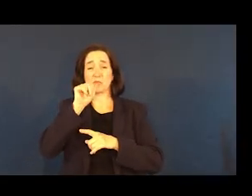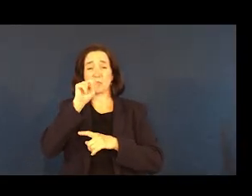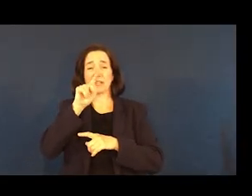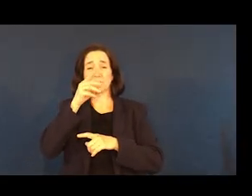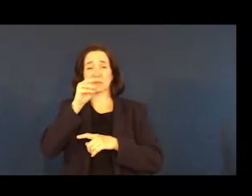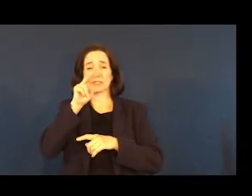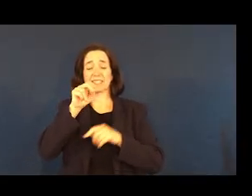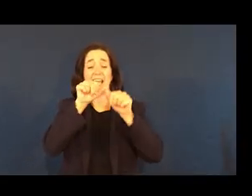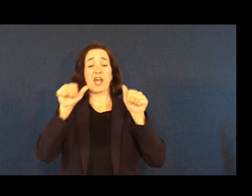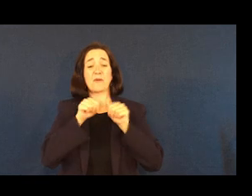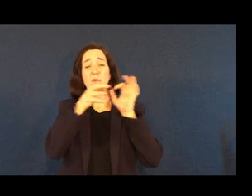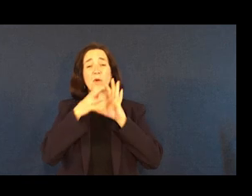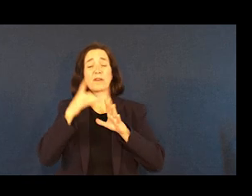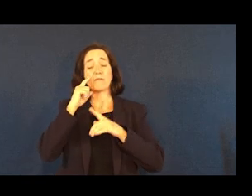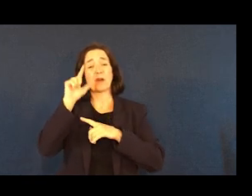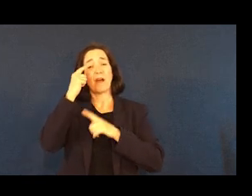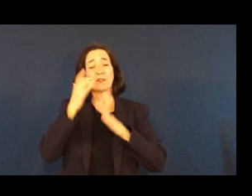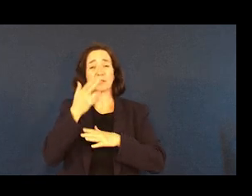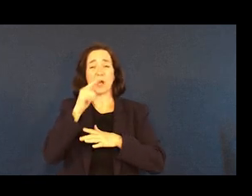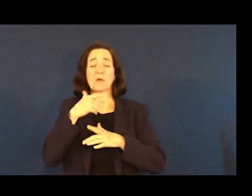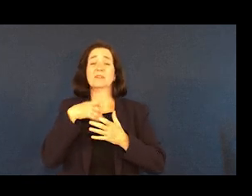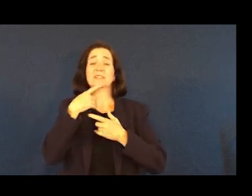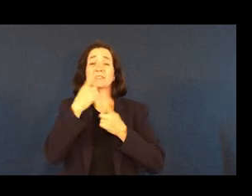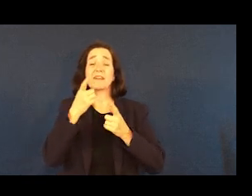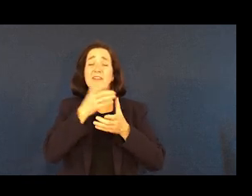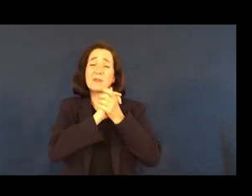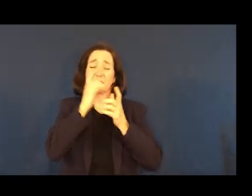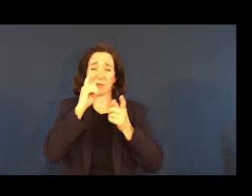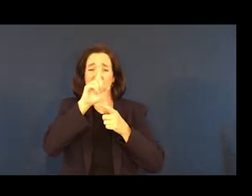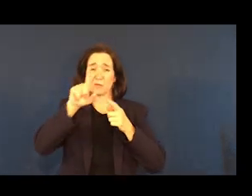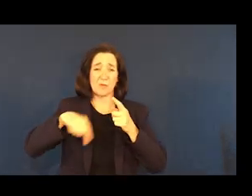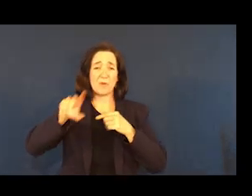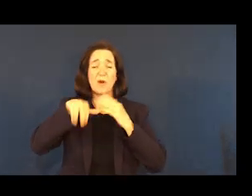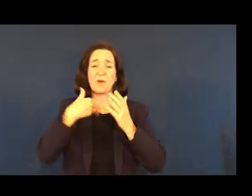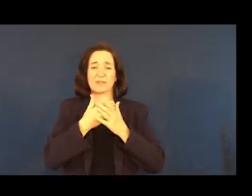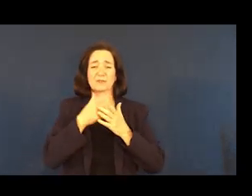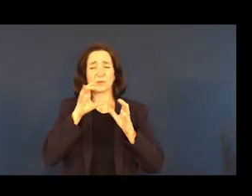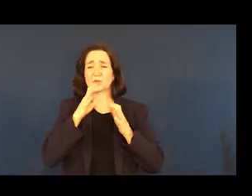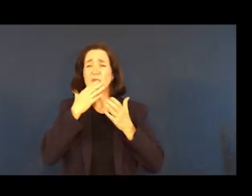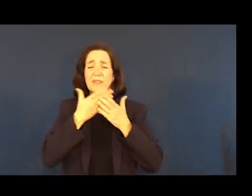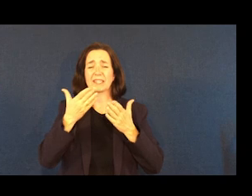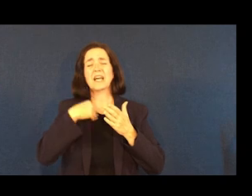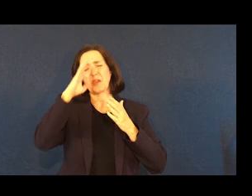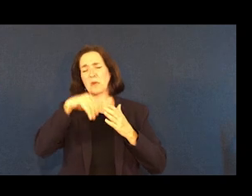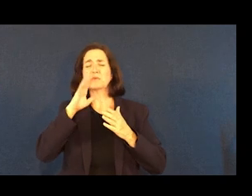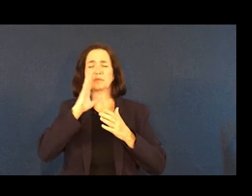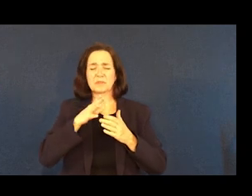and I want to say congratulations to you all. You're all going to do good things. I know you are. And Godspeed, go Bucs!